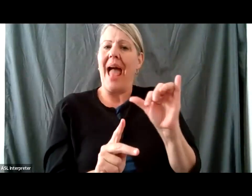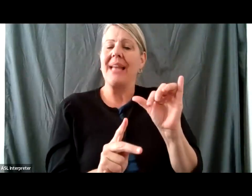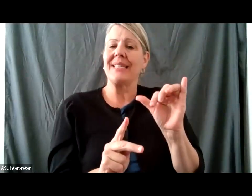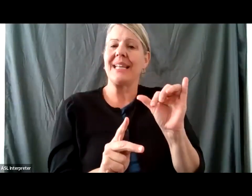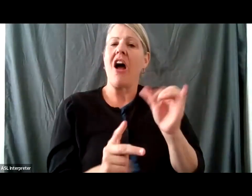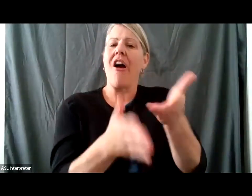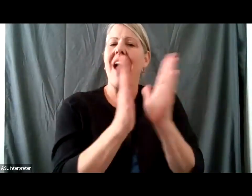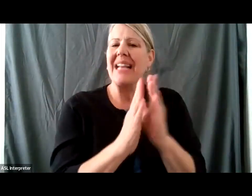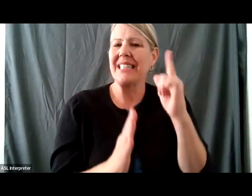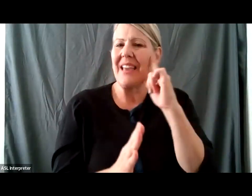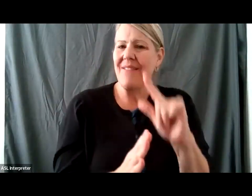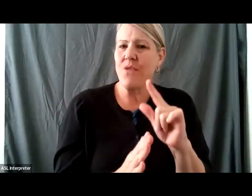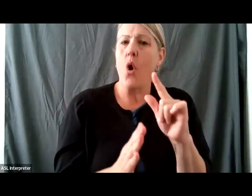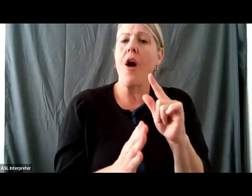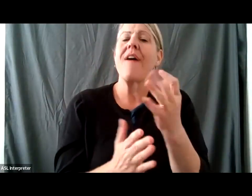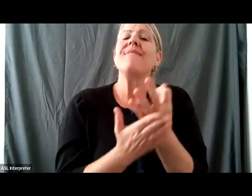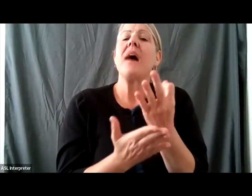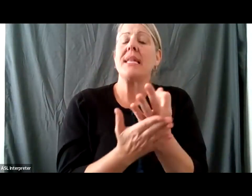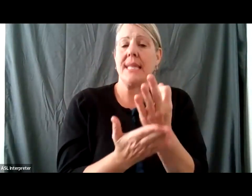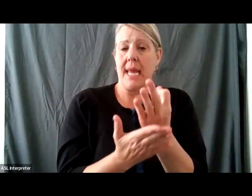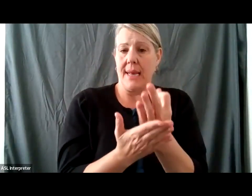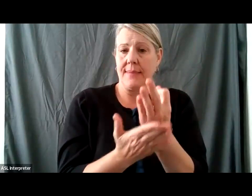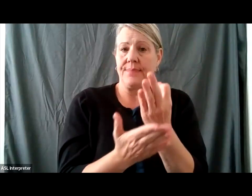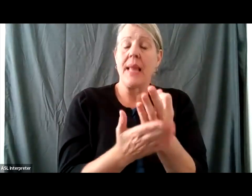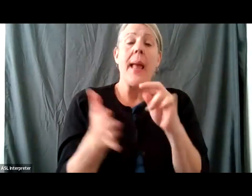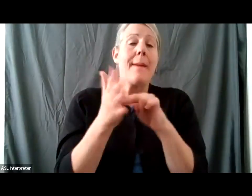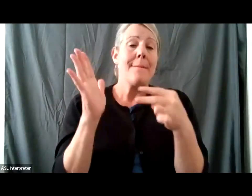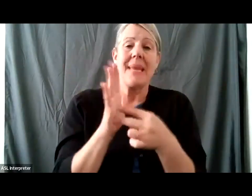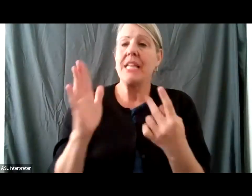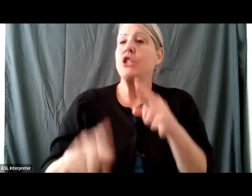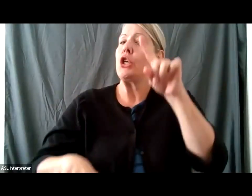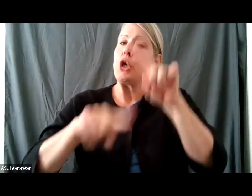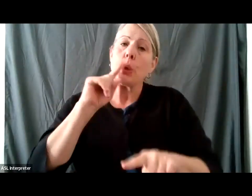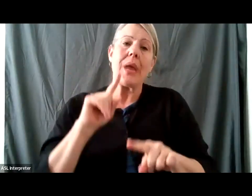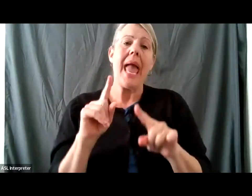action which means you may not administer a program or activity in a manner that results